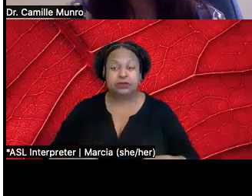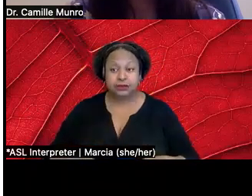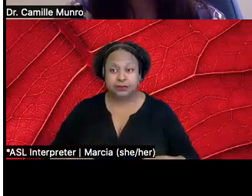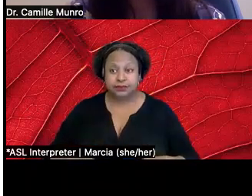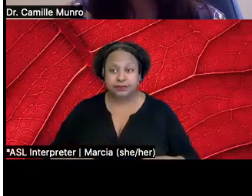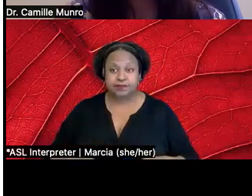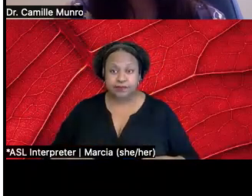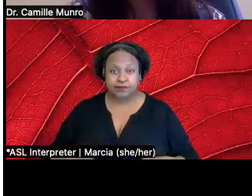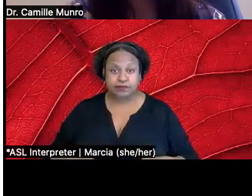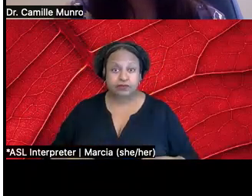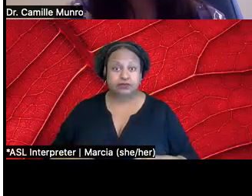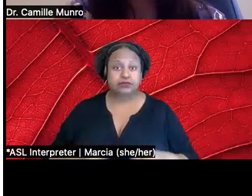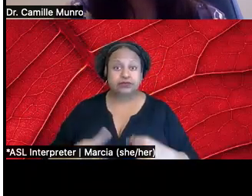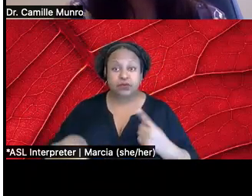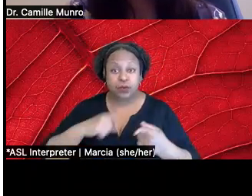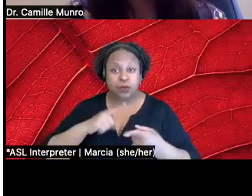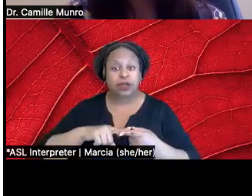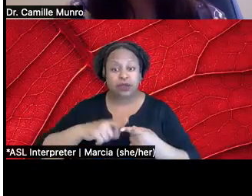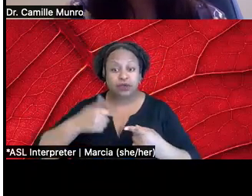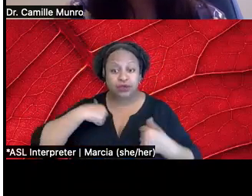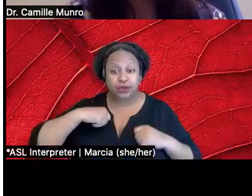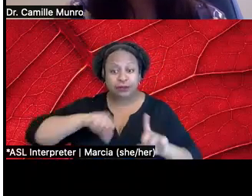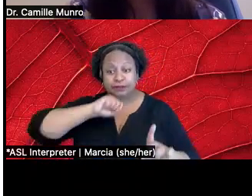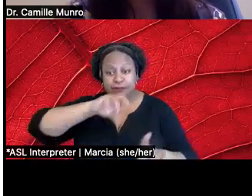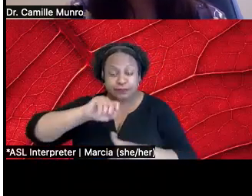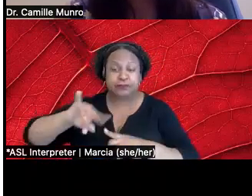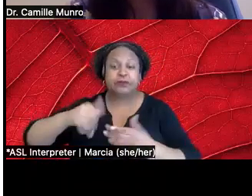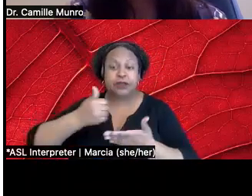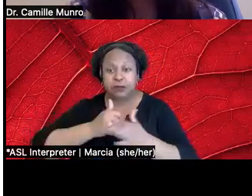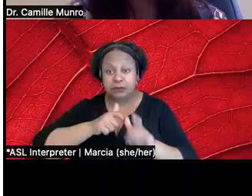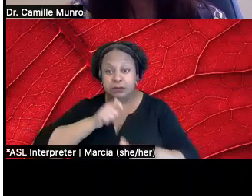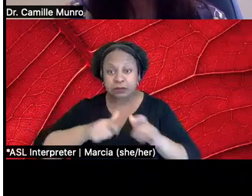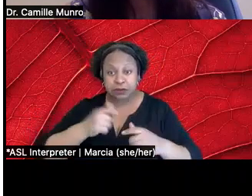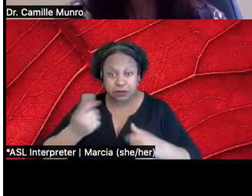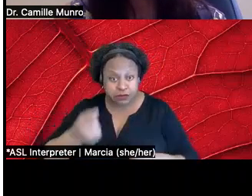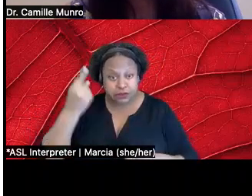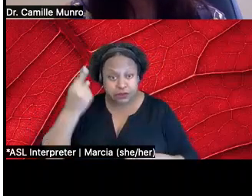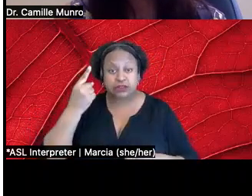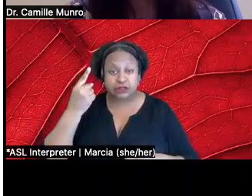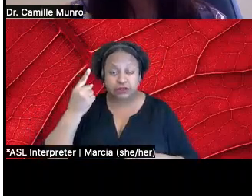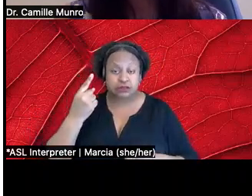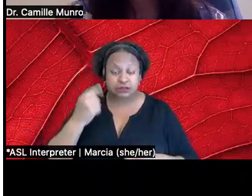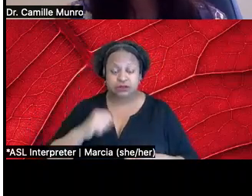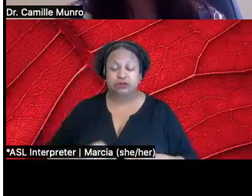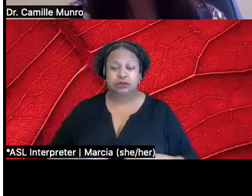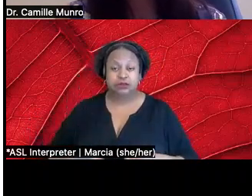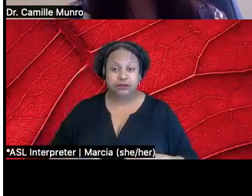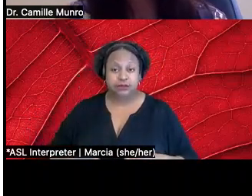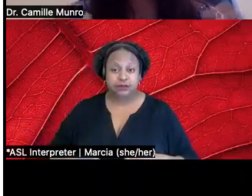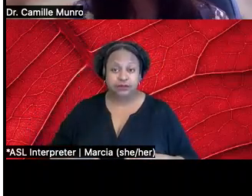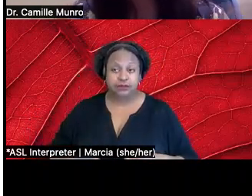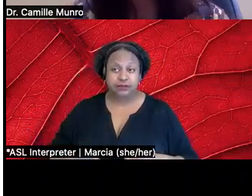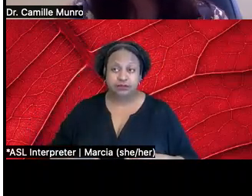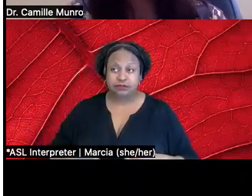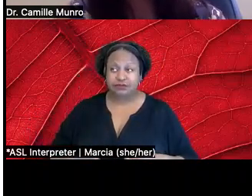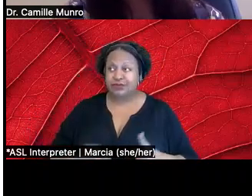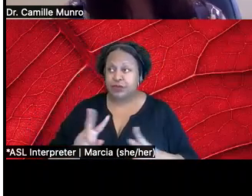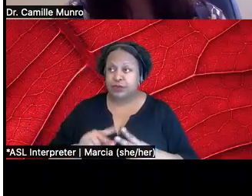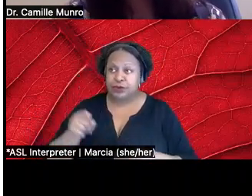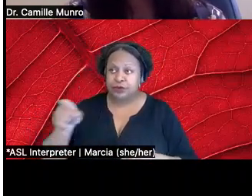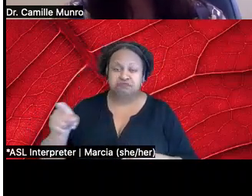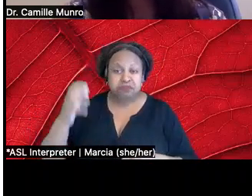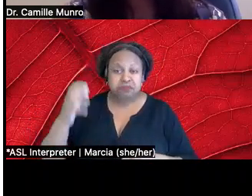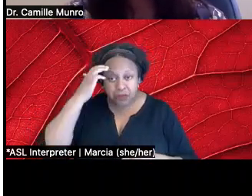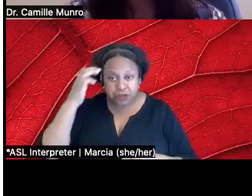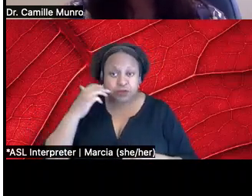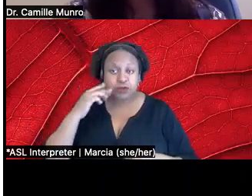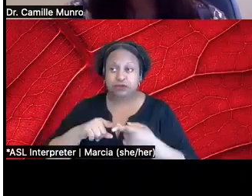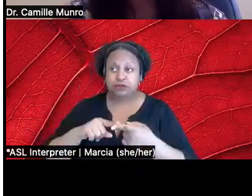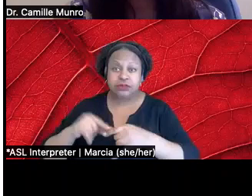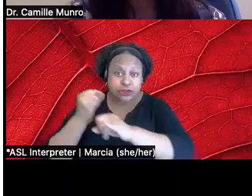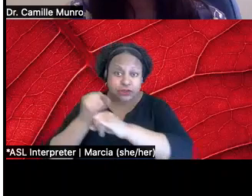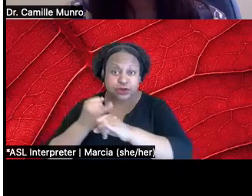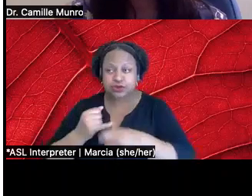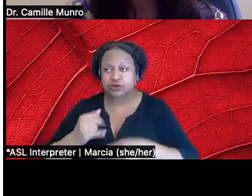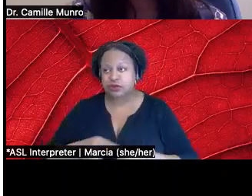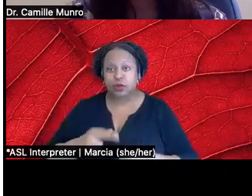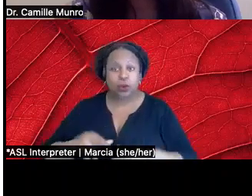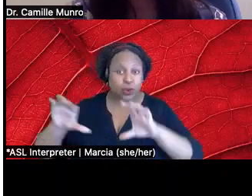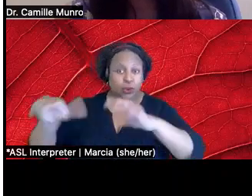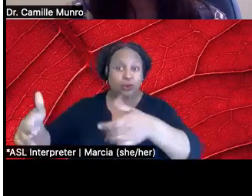understand that your institution or or your group is a better group if there's diversity.